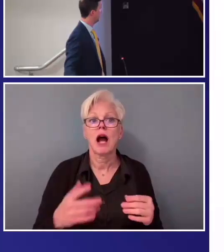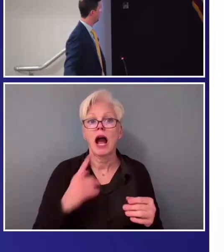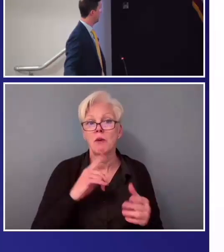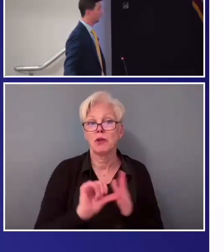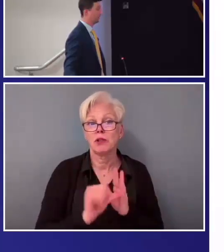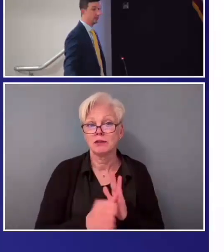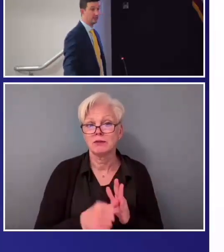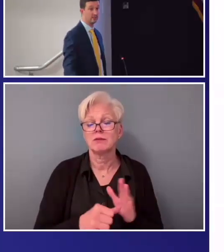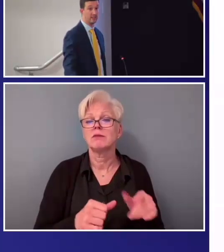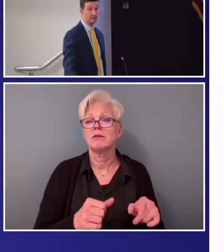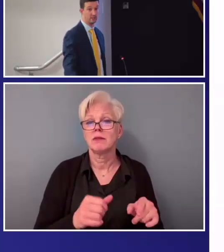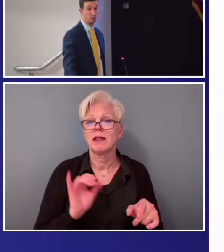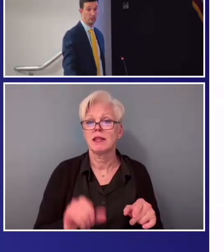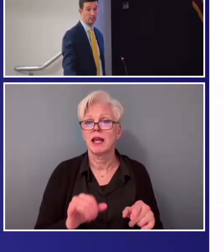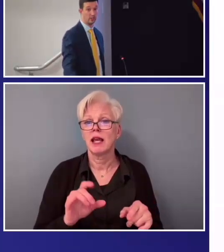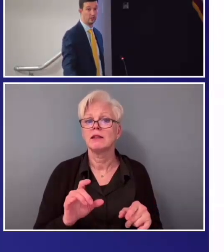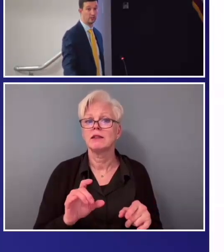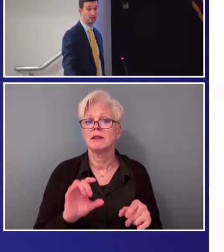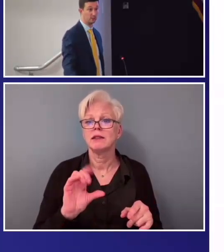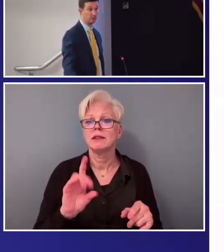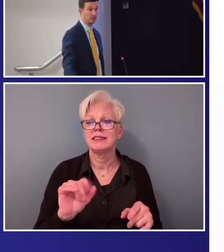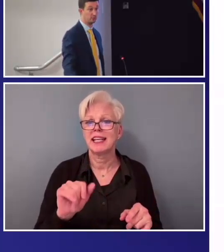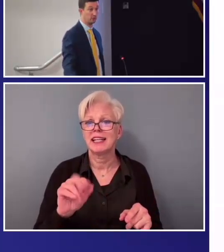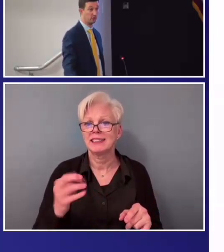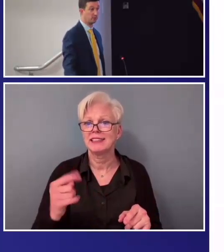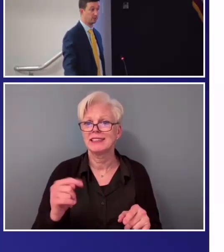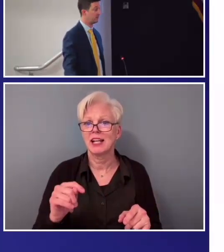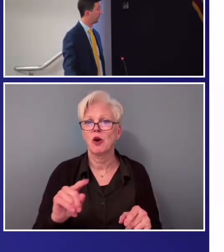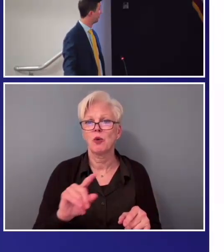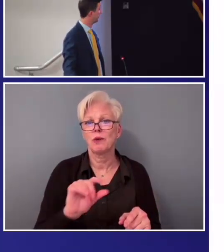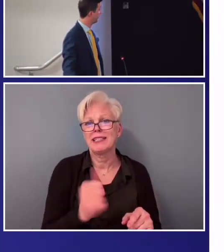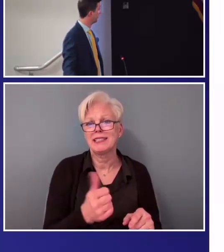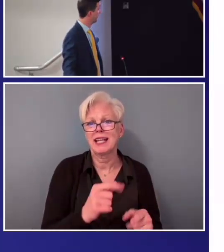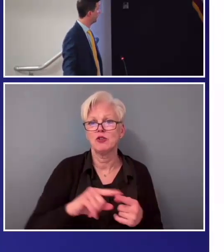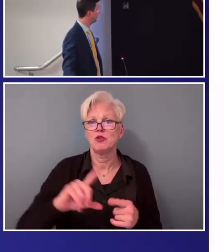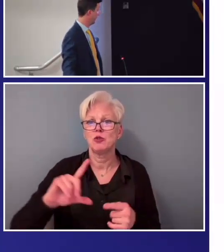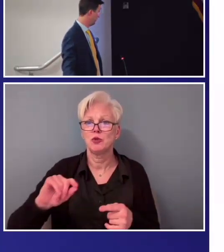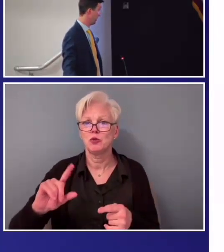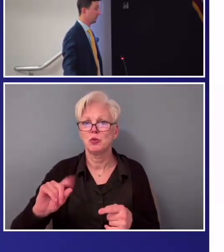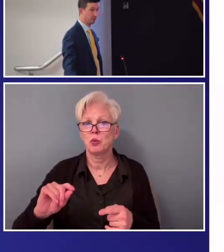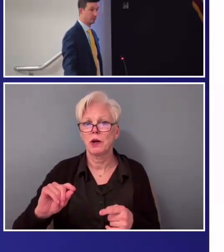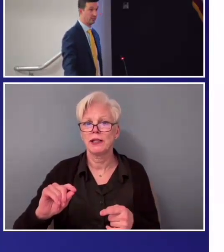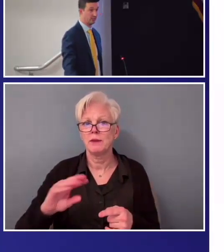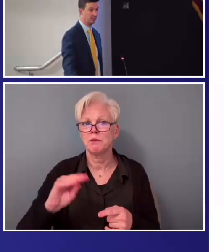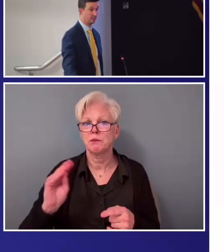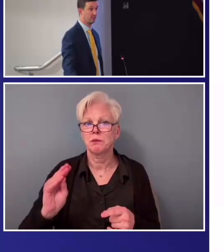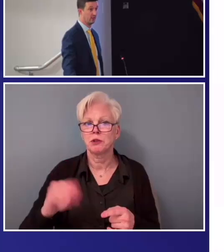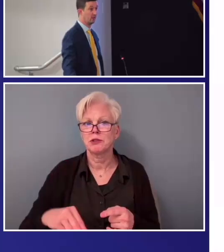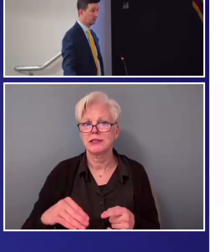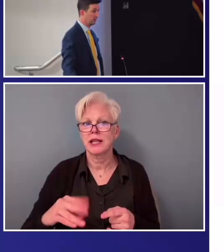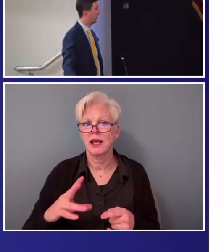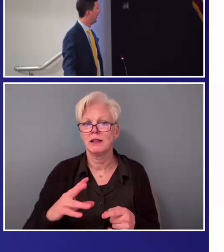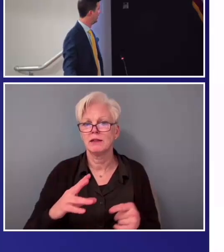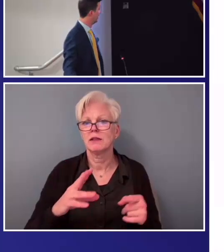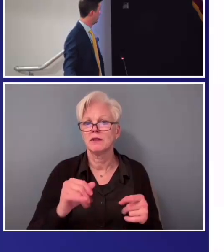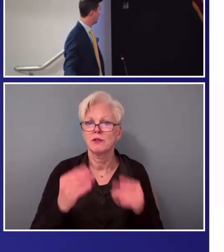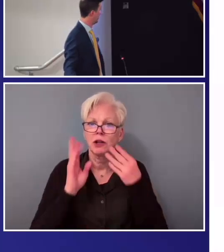only approximately 10 to 20 cosmetology programs at the associate degree level. So that 100% is -- you know,